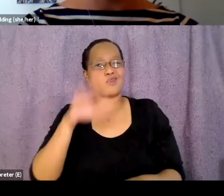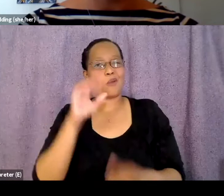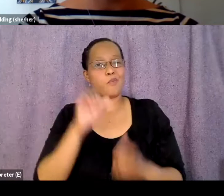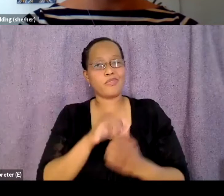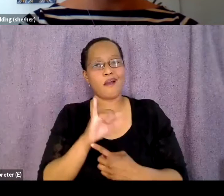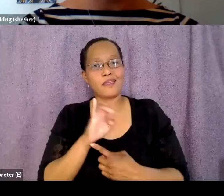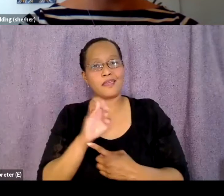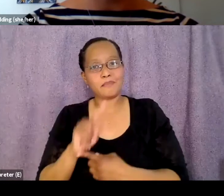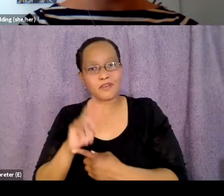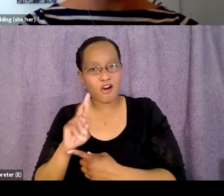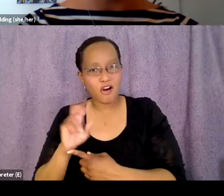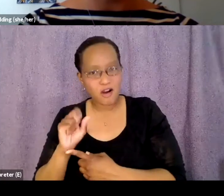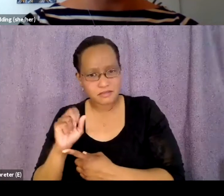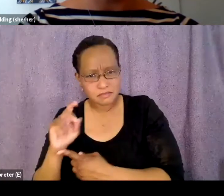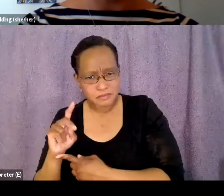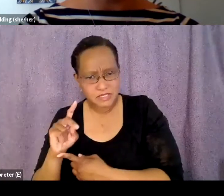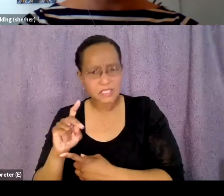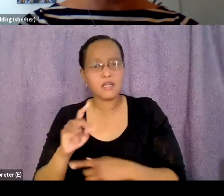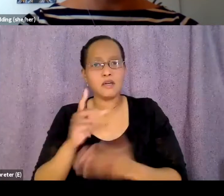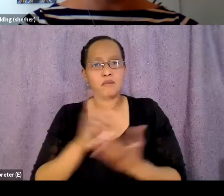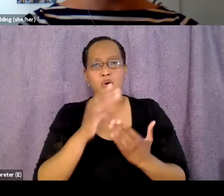definitely that kind of stigma against those in the Program.